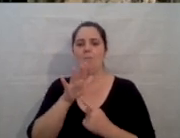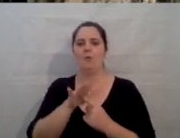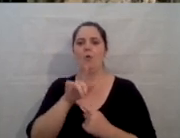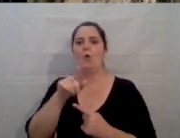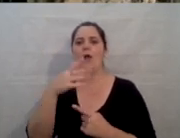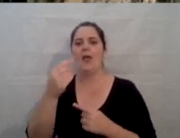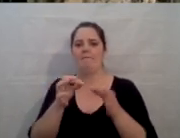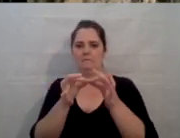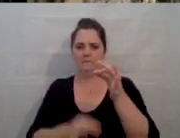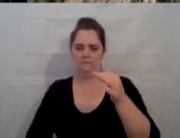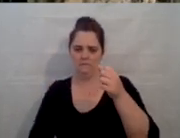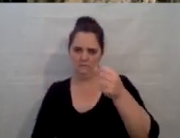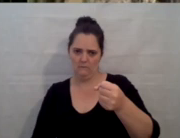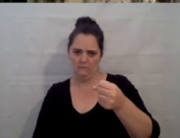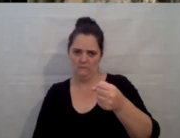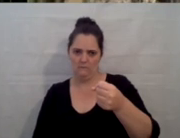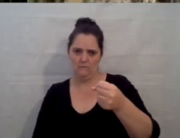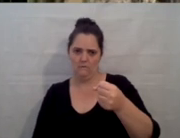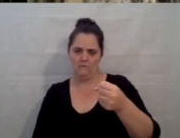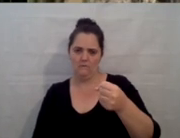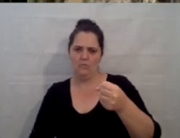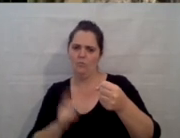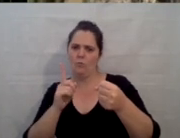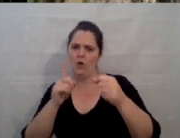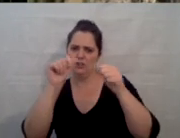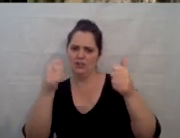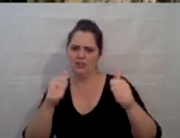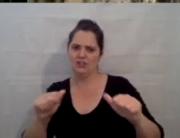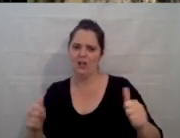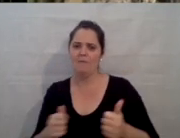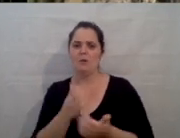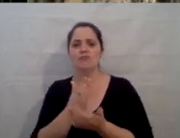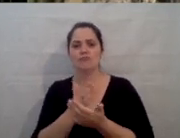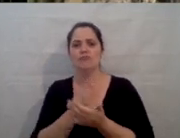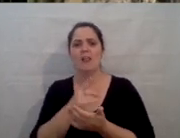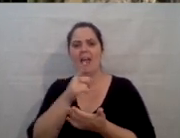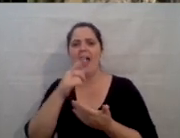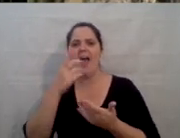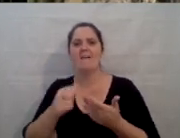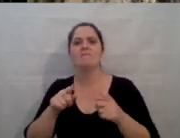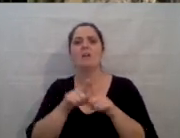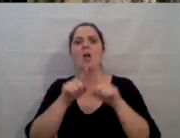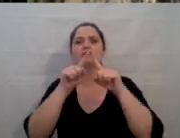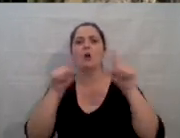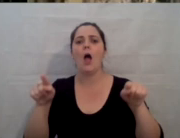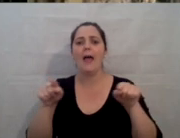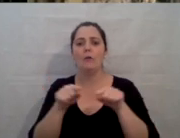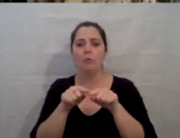Think about the overall shape of her body. Overall she's a triangular shape and you can sight what's the angle